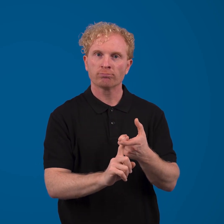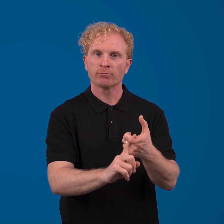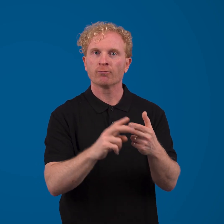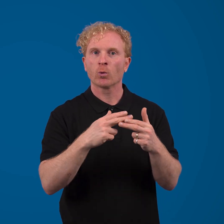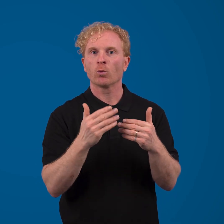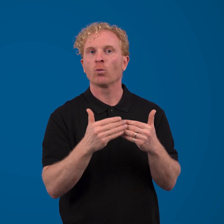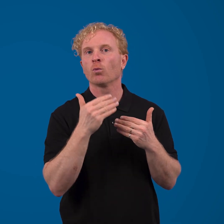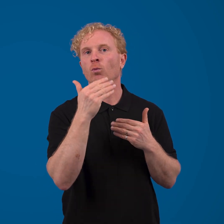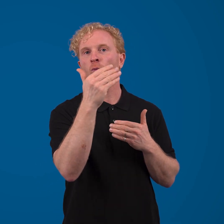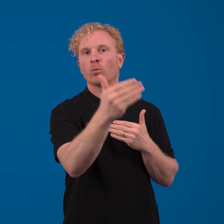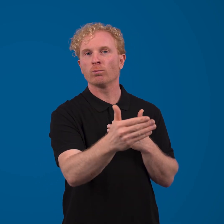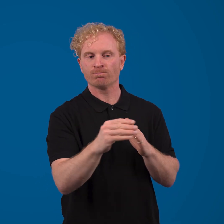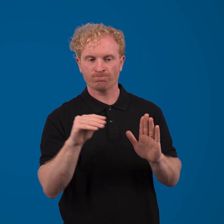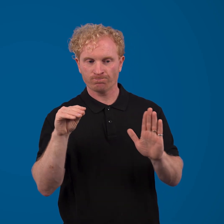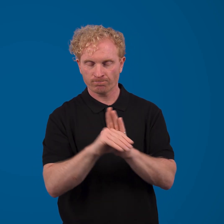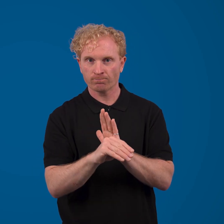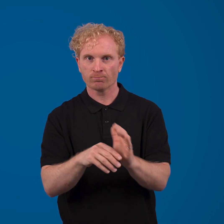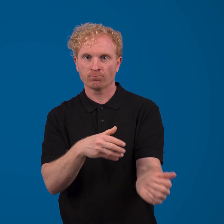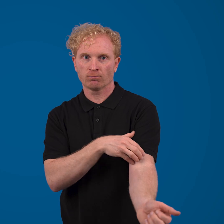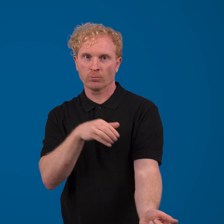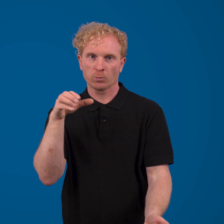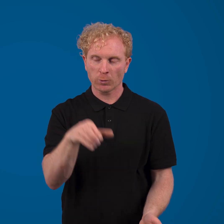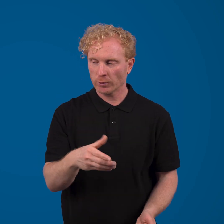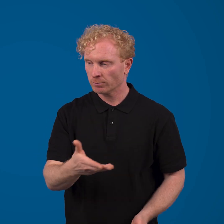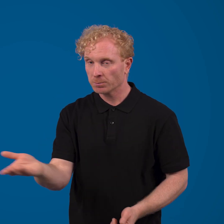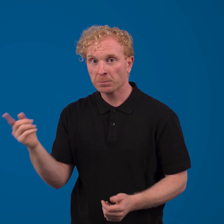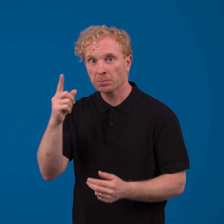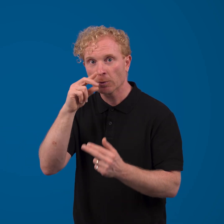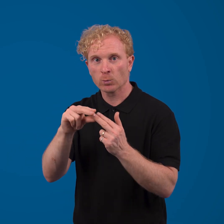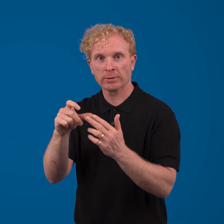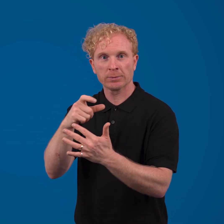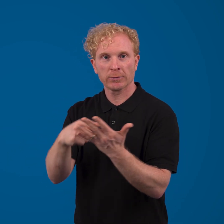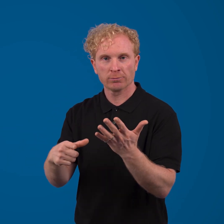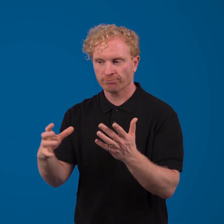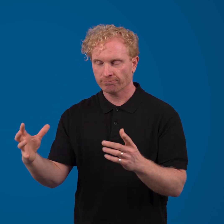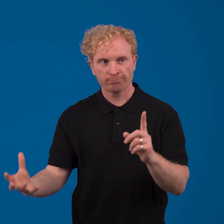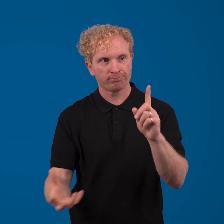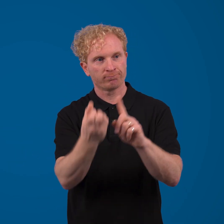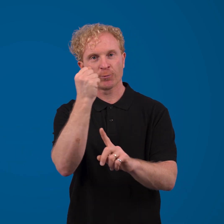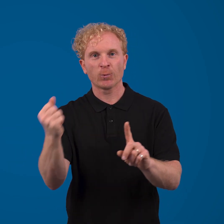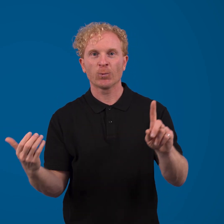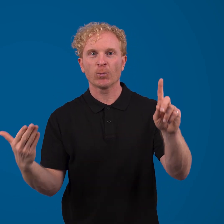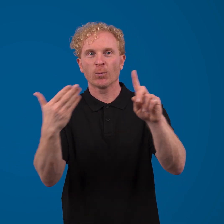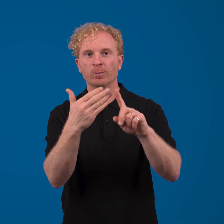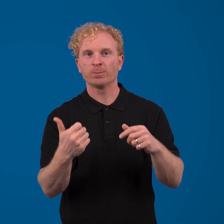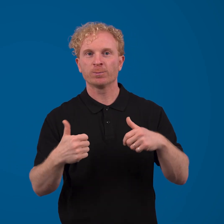and for the long term, invest in and empower people with disability to achieve their goals